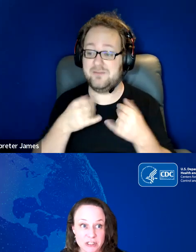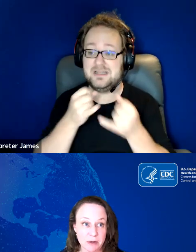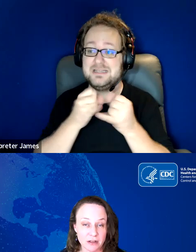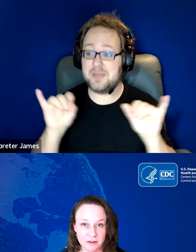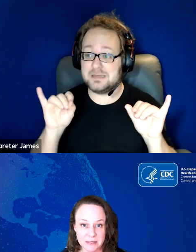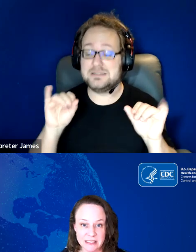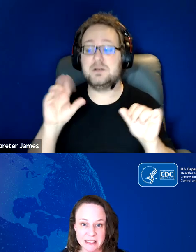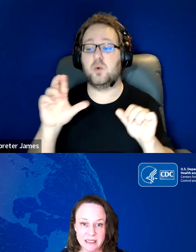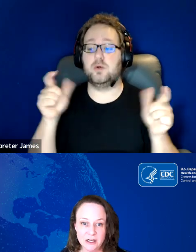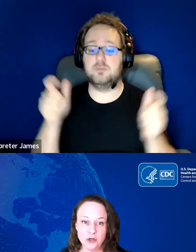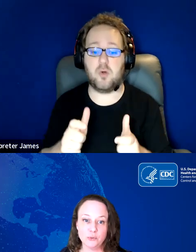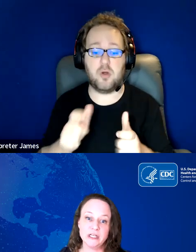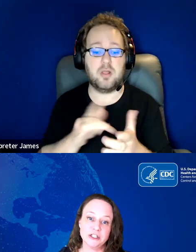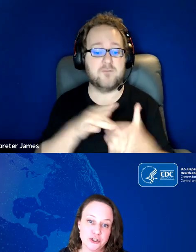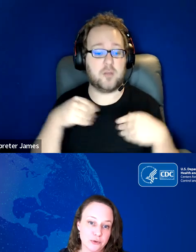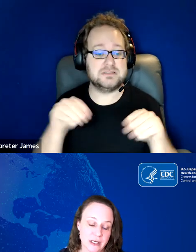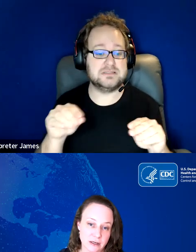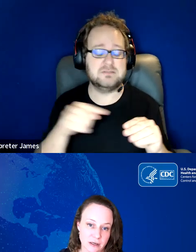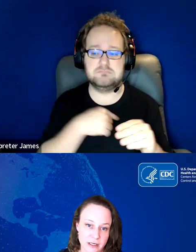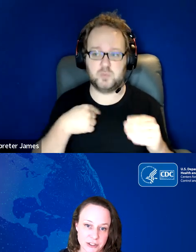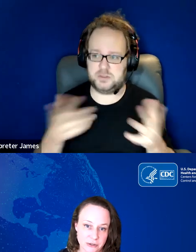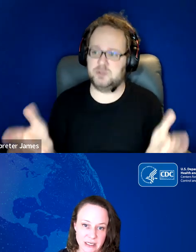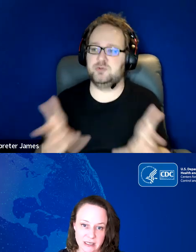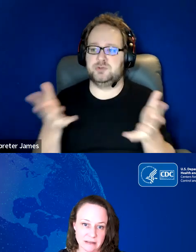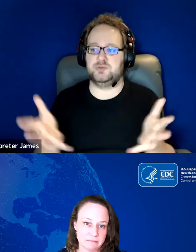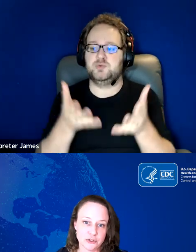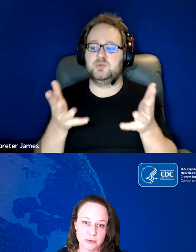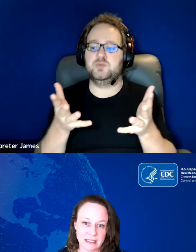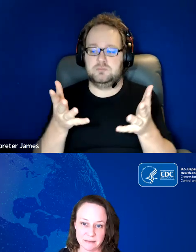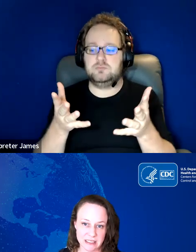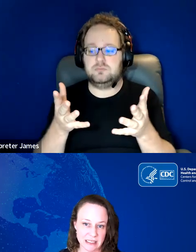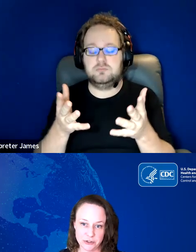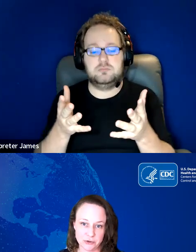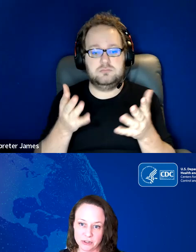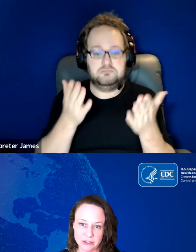smaller pharmacy, we do encourage you to direct them